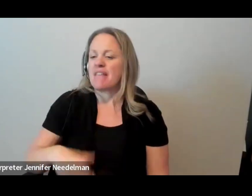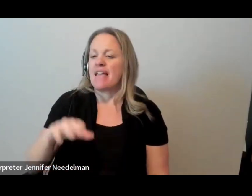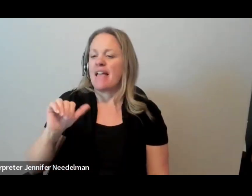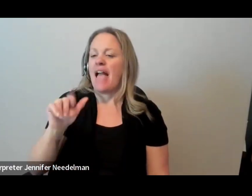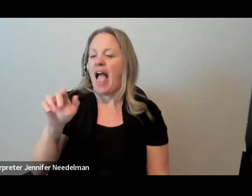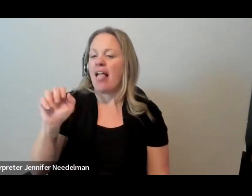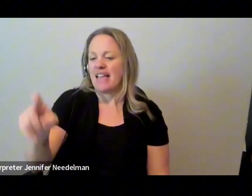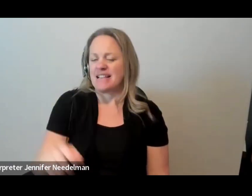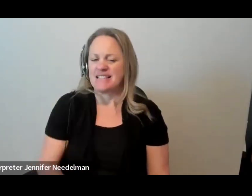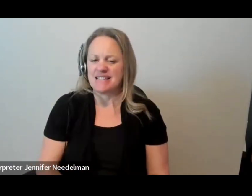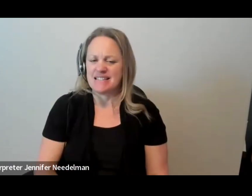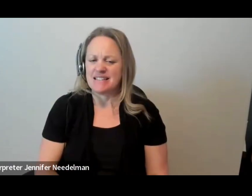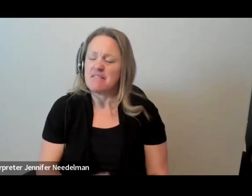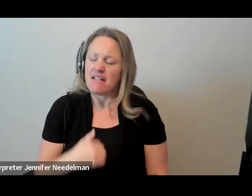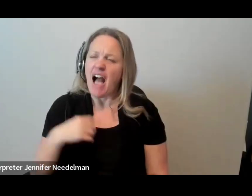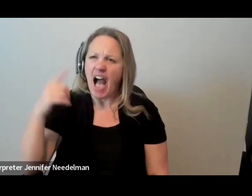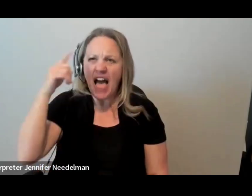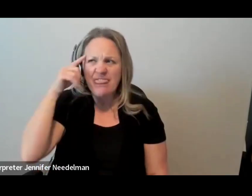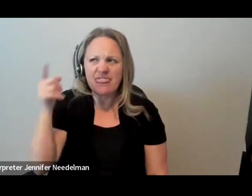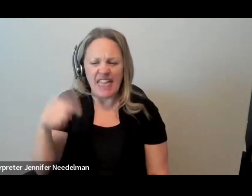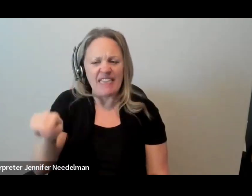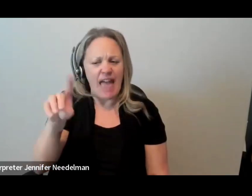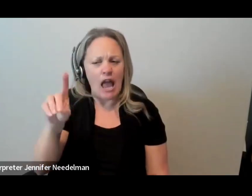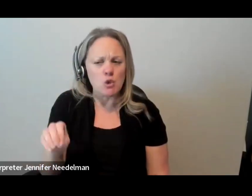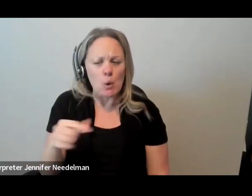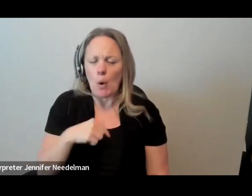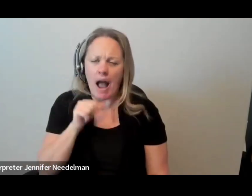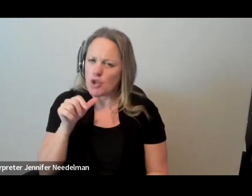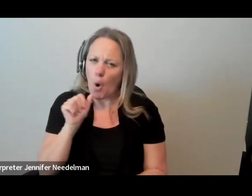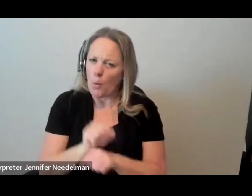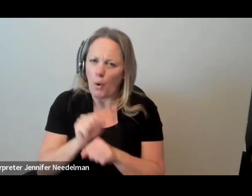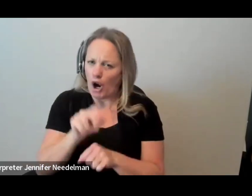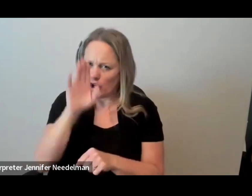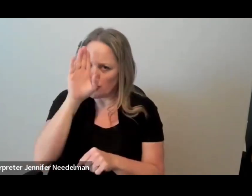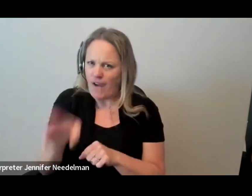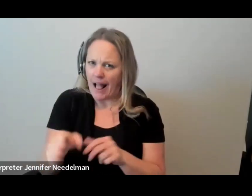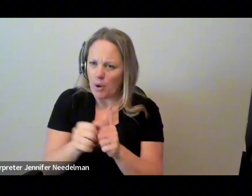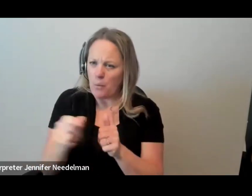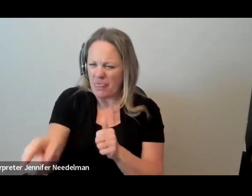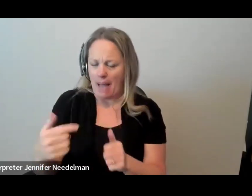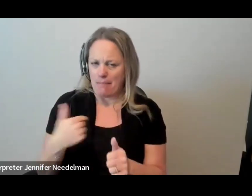I think that they do, I don't work directly with them, I'm more in the background, but